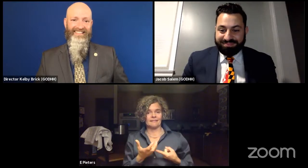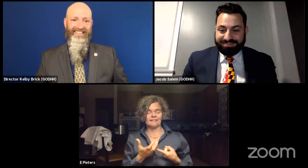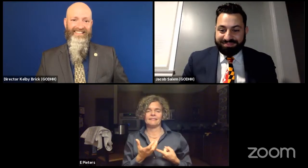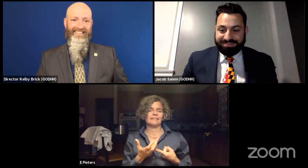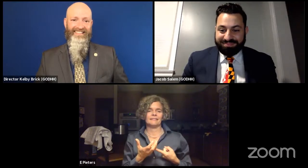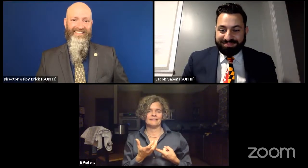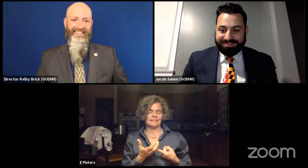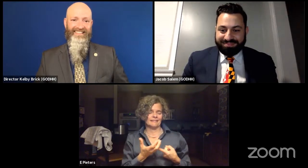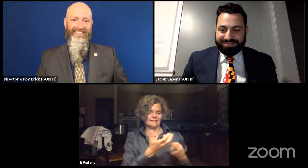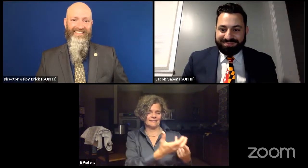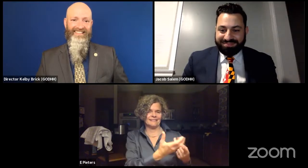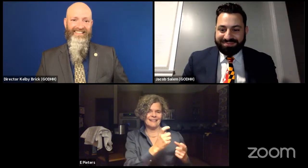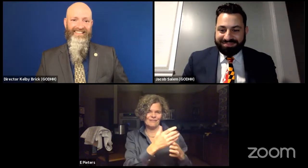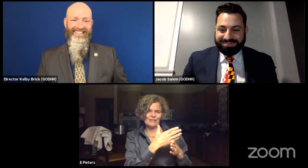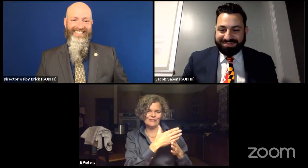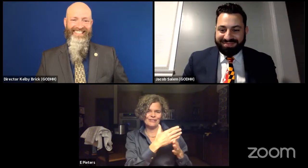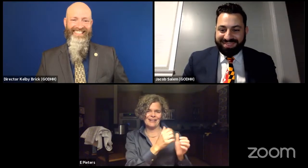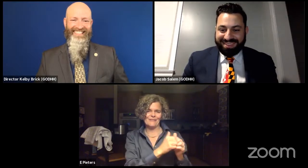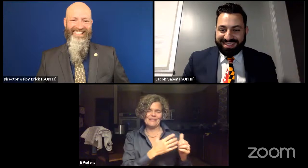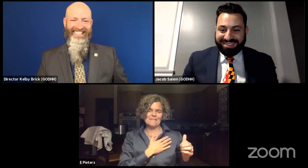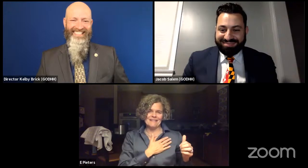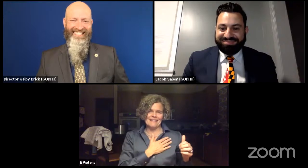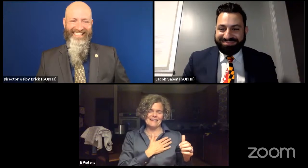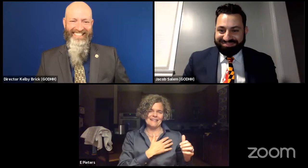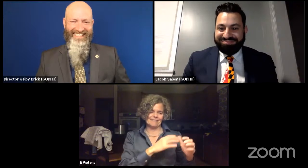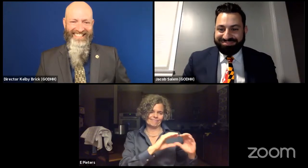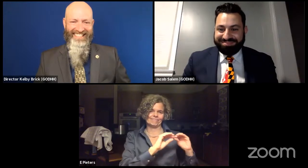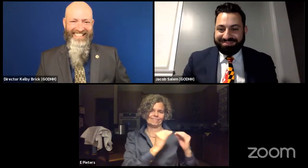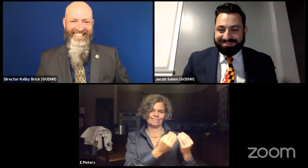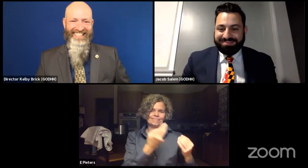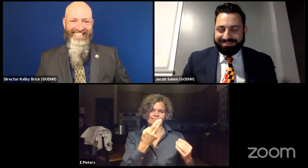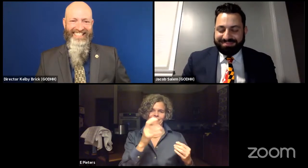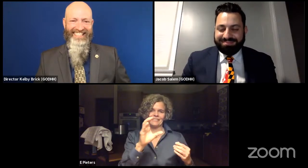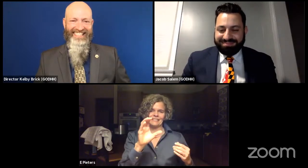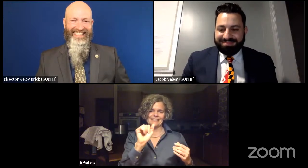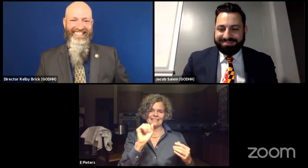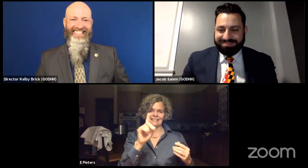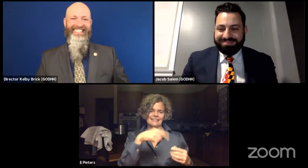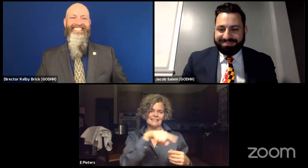for me to take this. I can't take it on behalf of myself. I really have to share this with